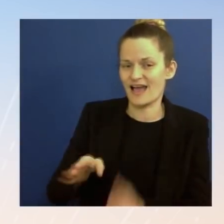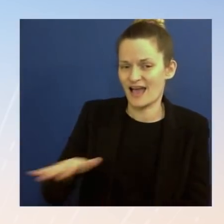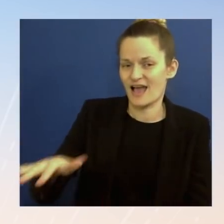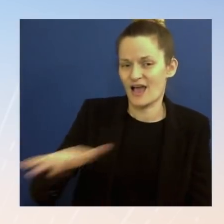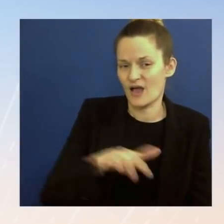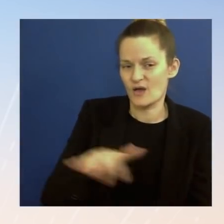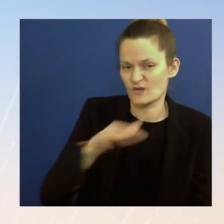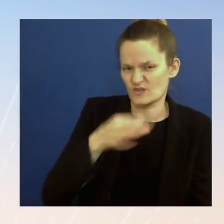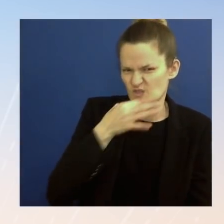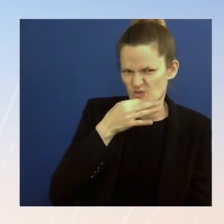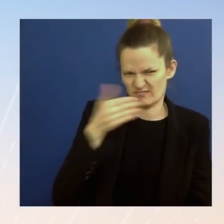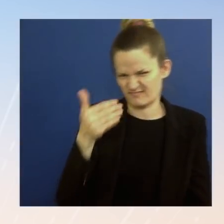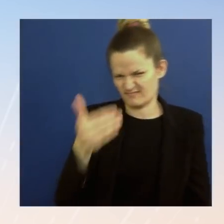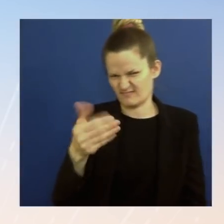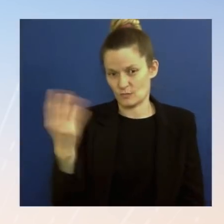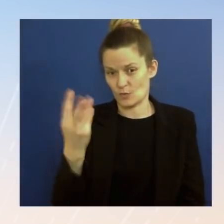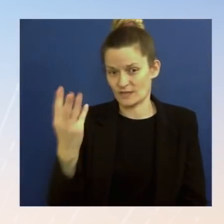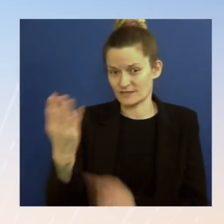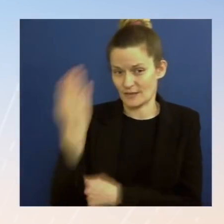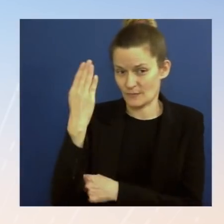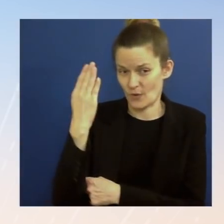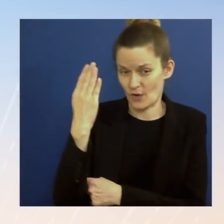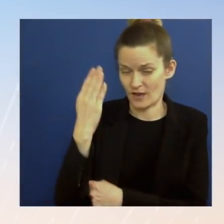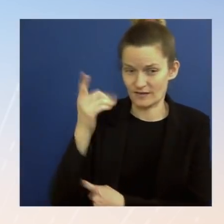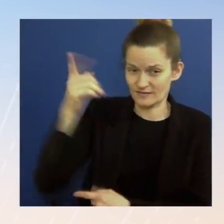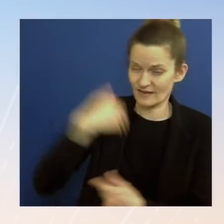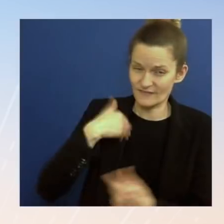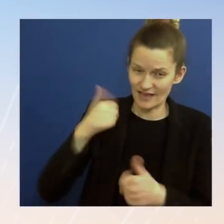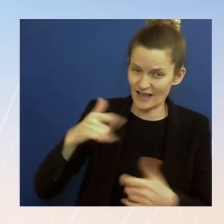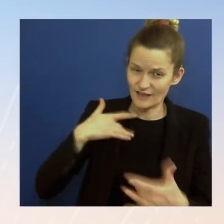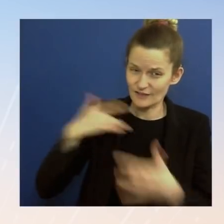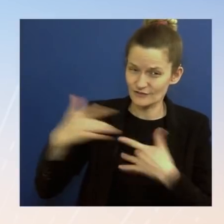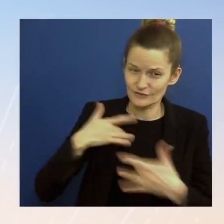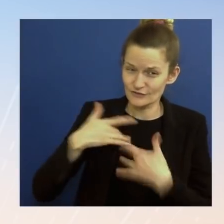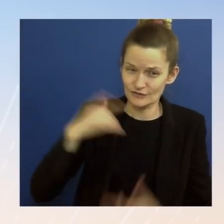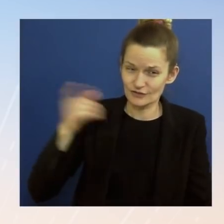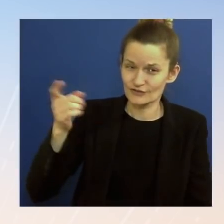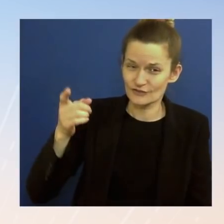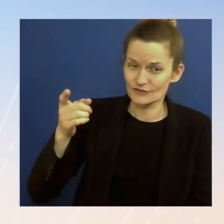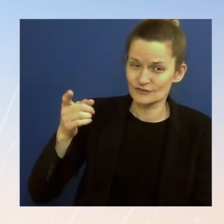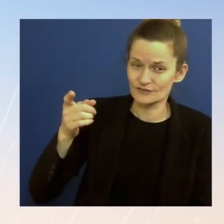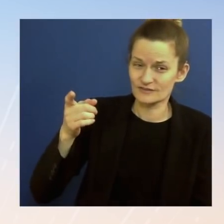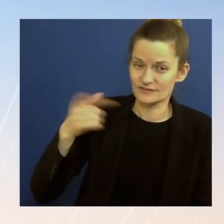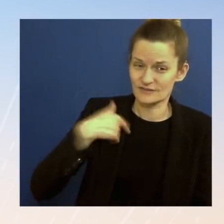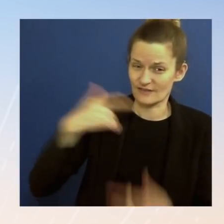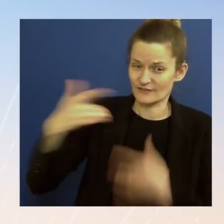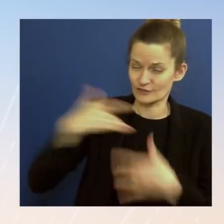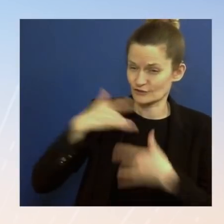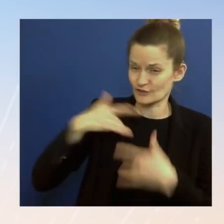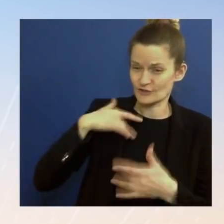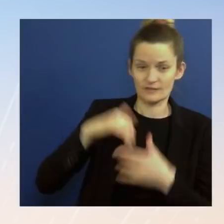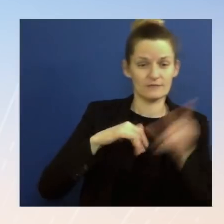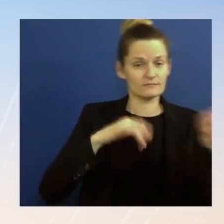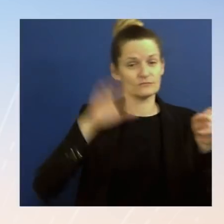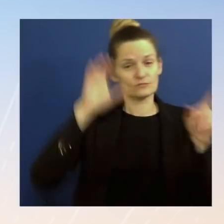speaking directly with Congress as opposed to the White House on its various positions and requests? Ms. Psaki: We speak frequently